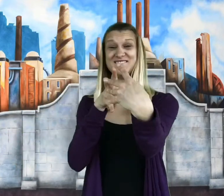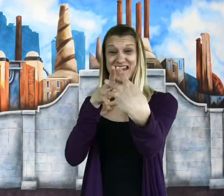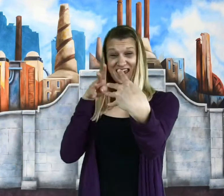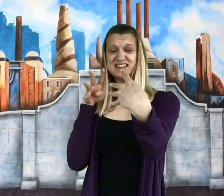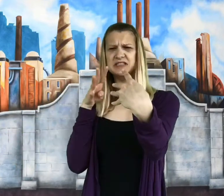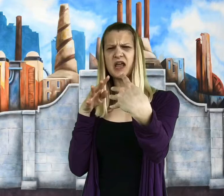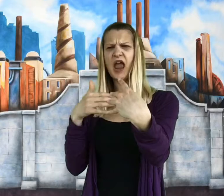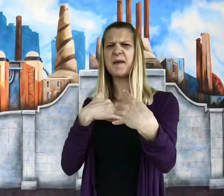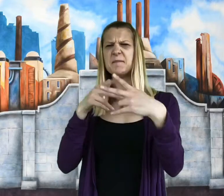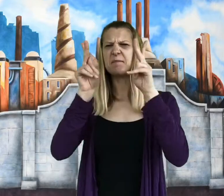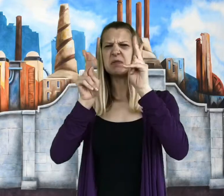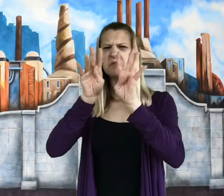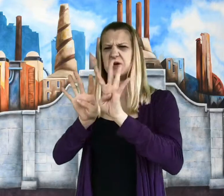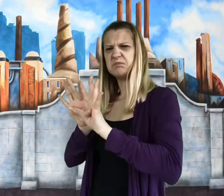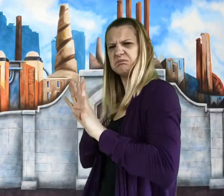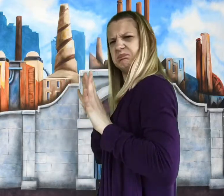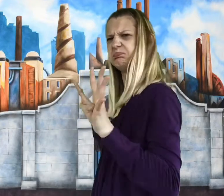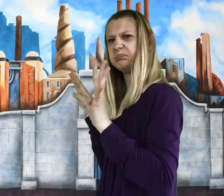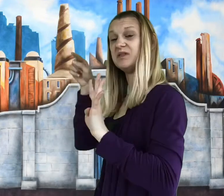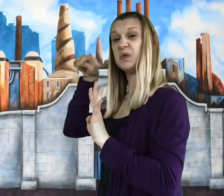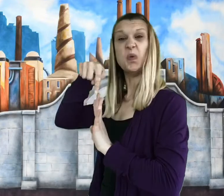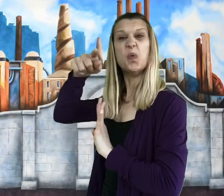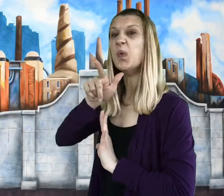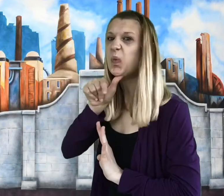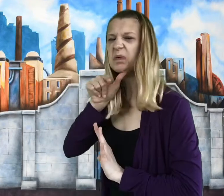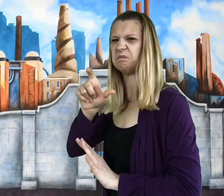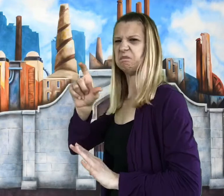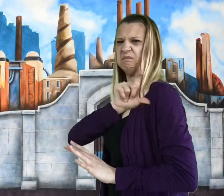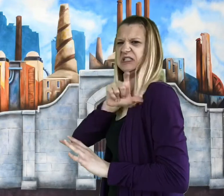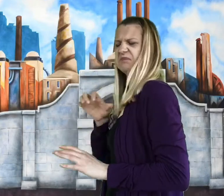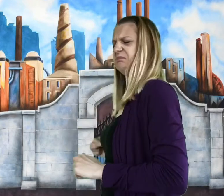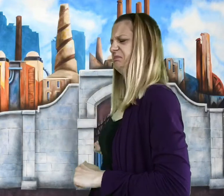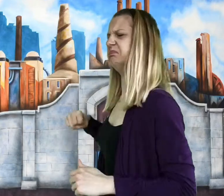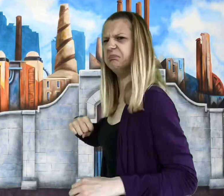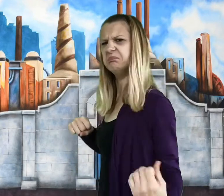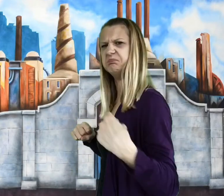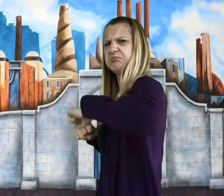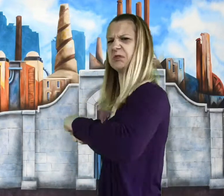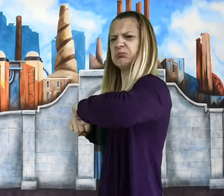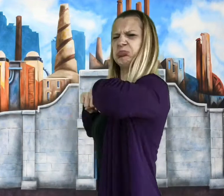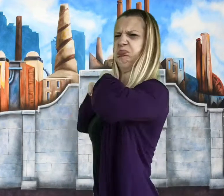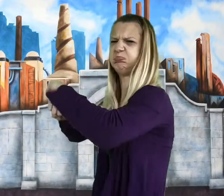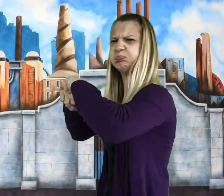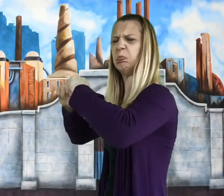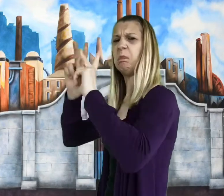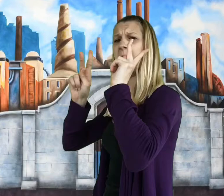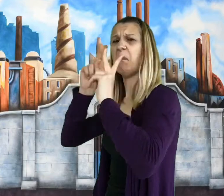policemen with arms linked were trying to hold them back from the gates.